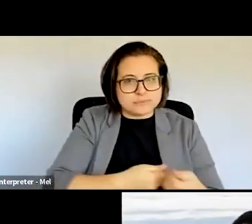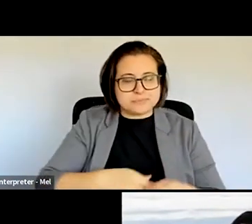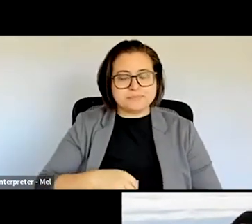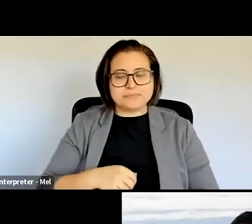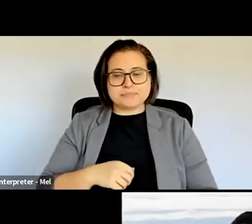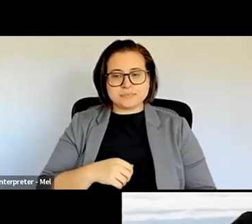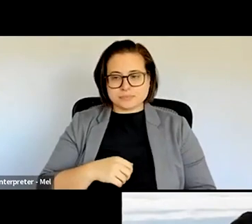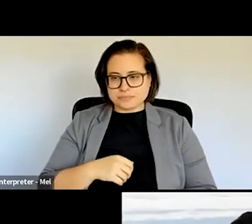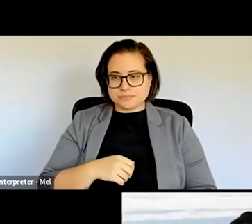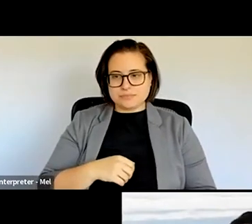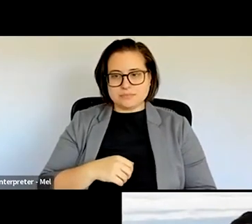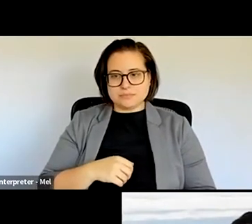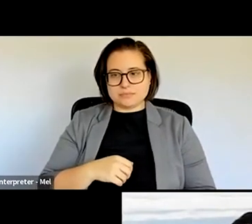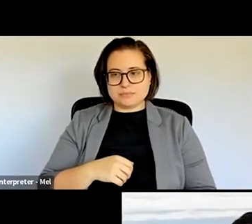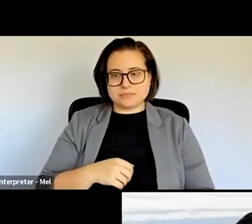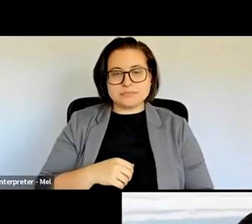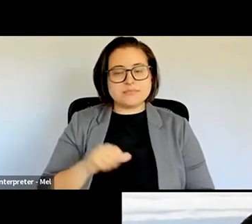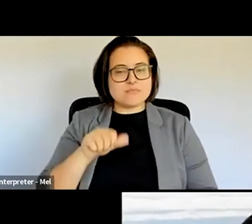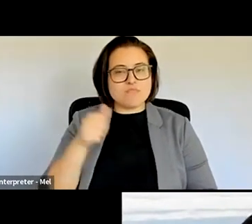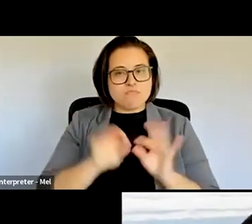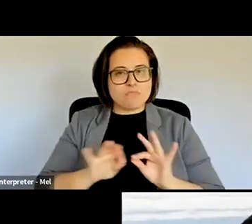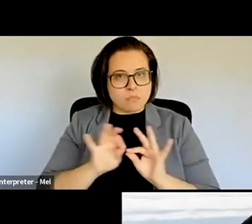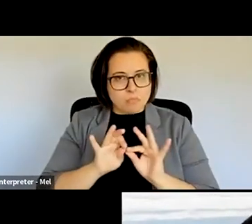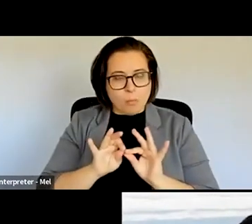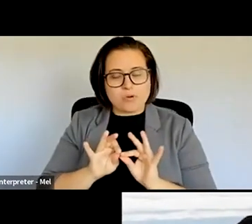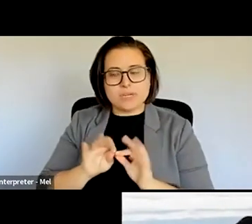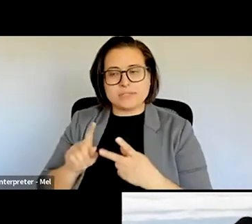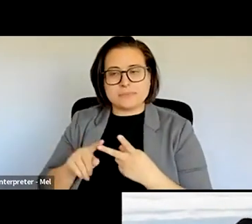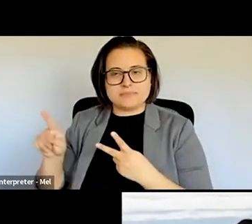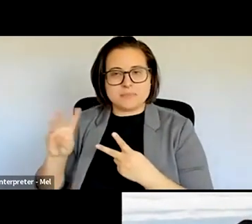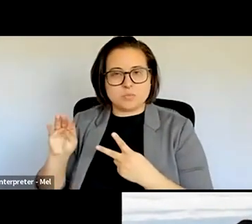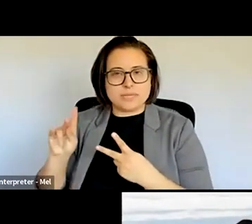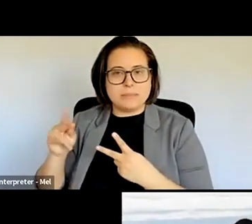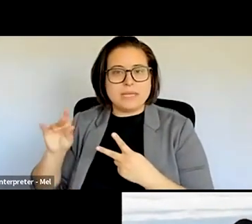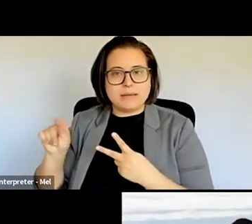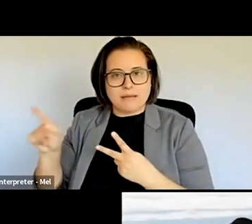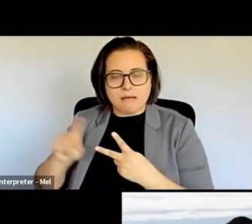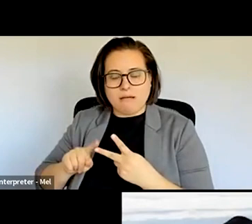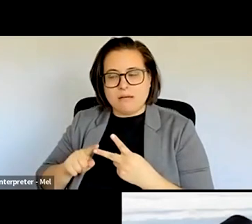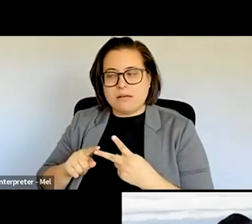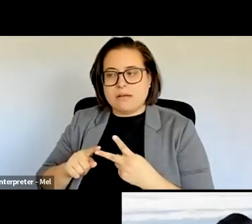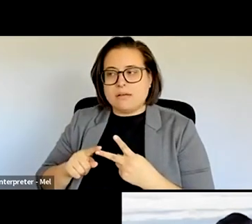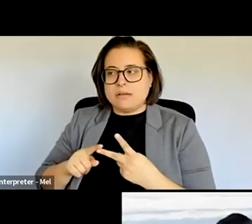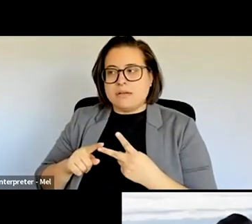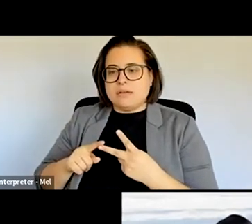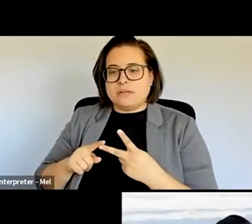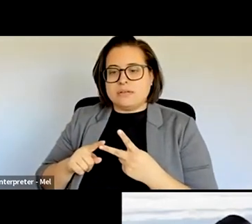important aspect that's made Wikipedia what it is in society is that people have been educated